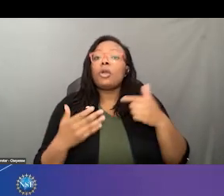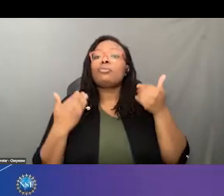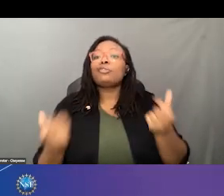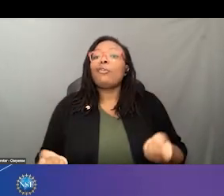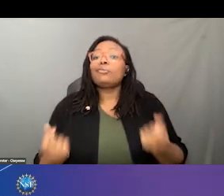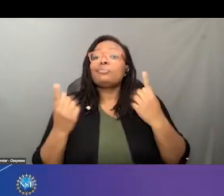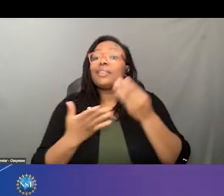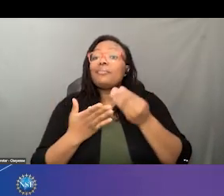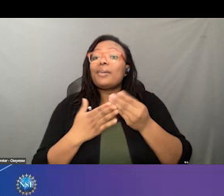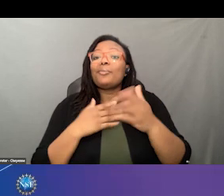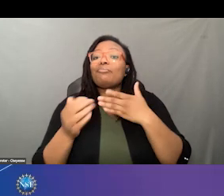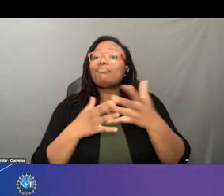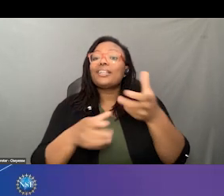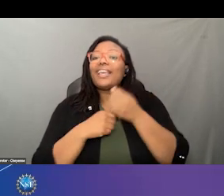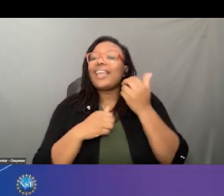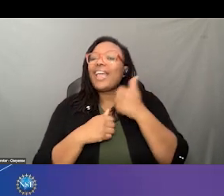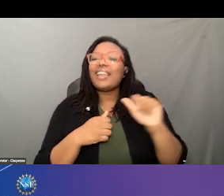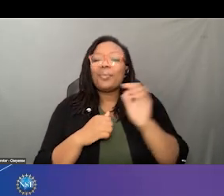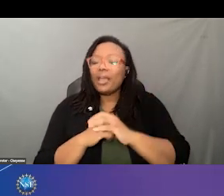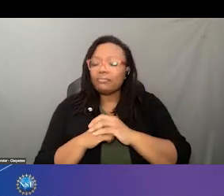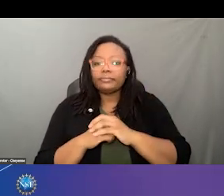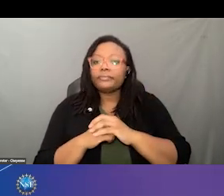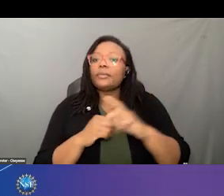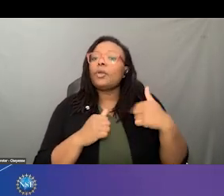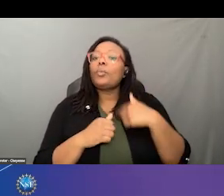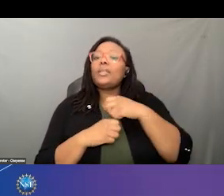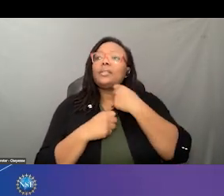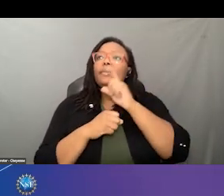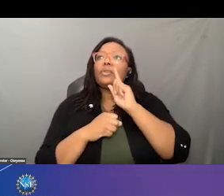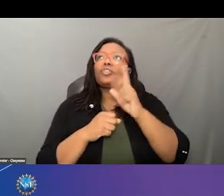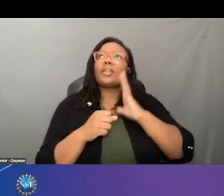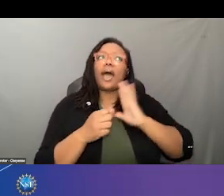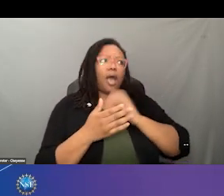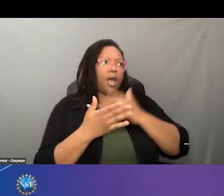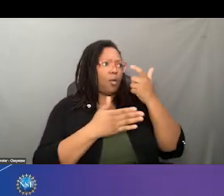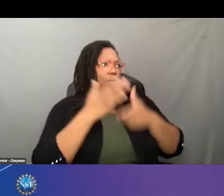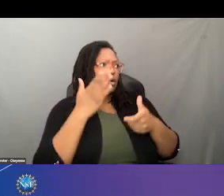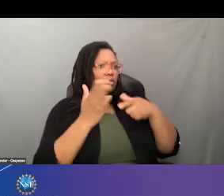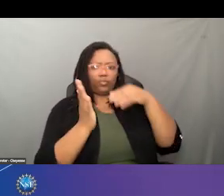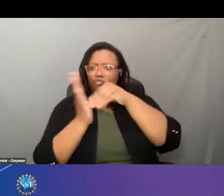we'll just get it regardless, right? So we need to make sure that our cost and then what you put